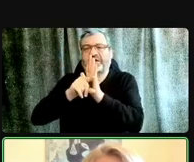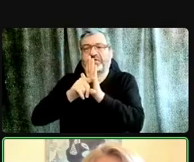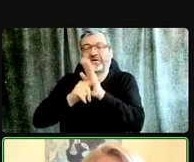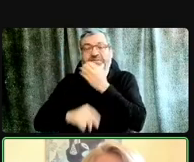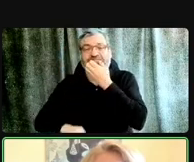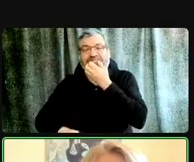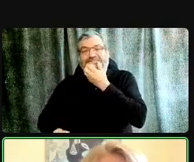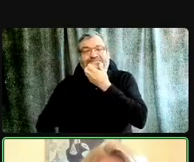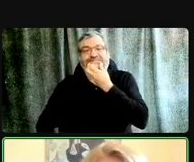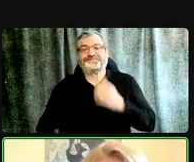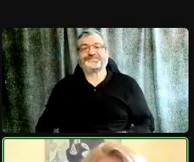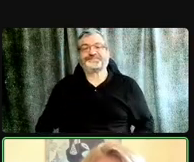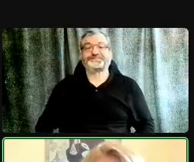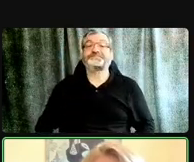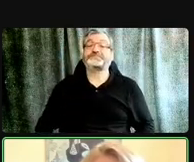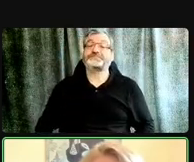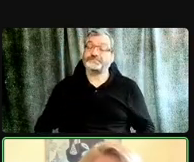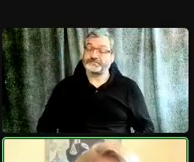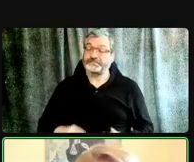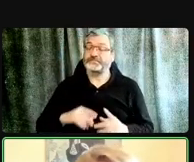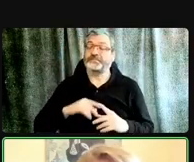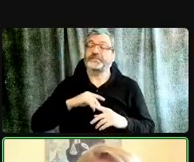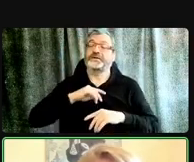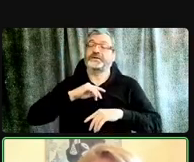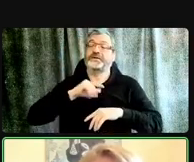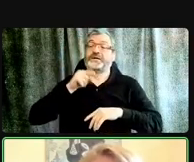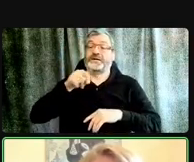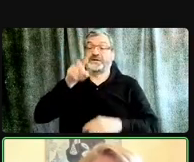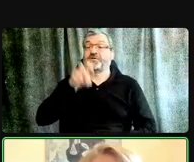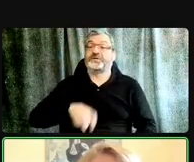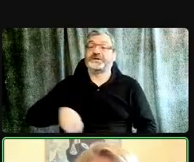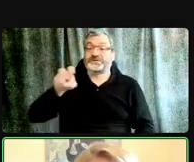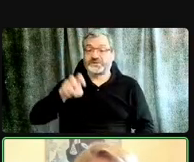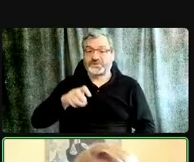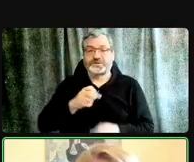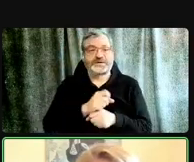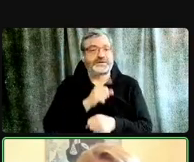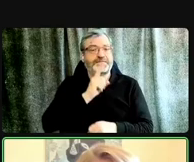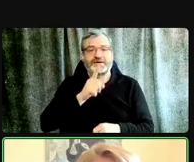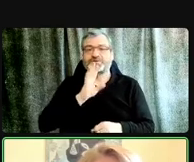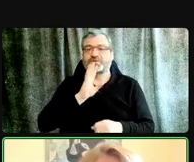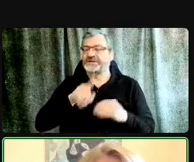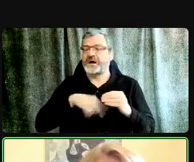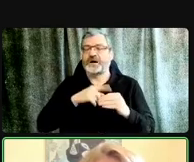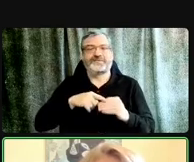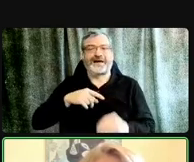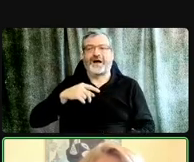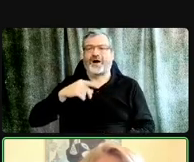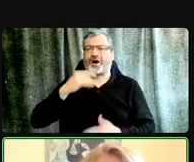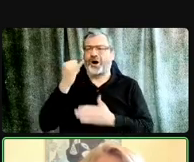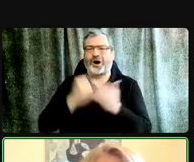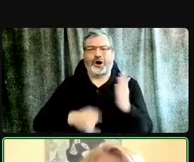tours is we made sure that we did not talk about the art historical aspects of these.